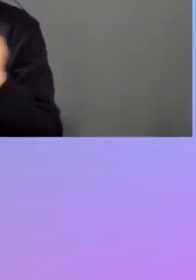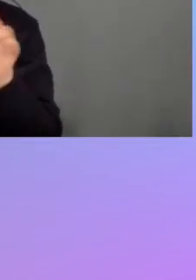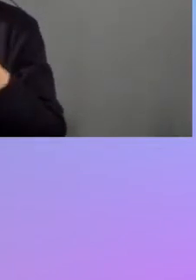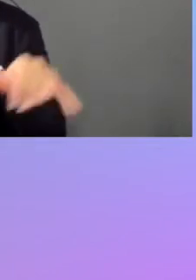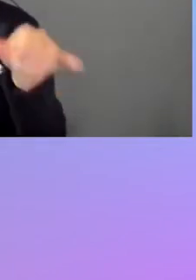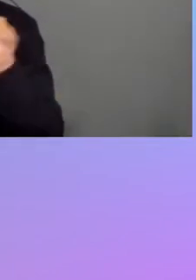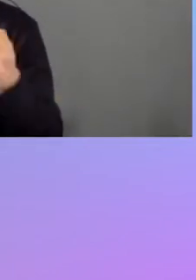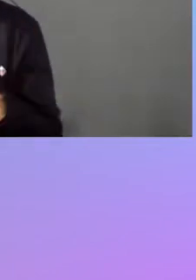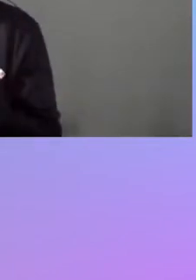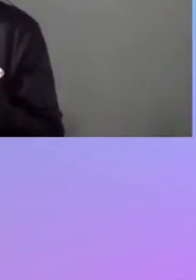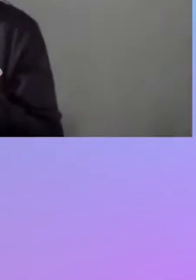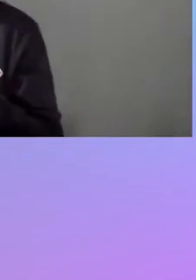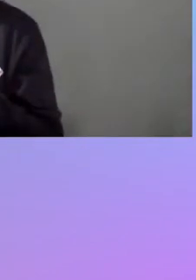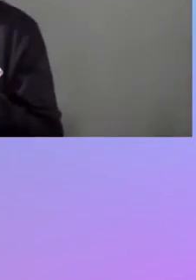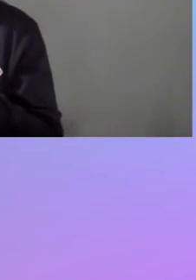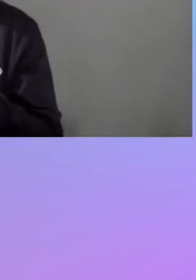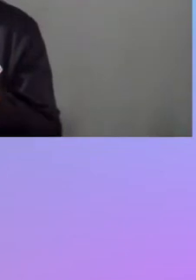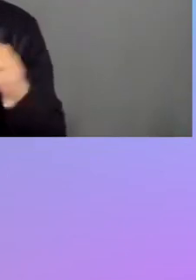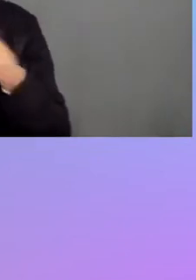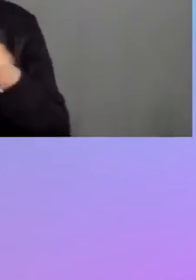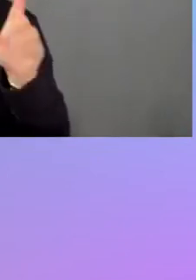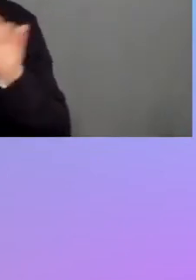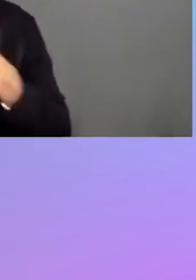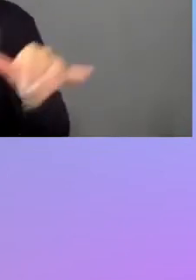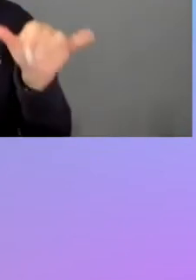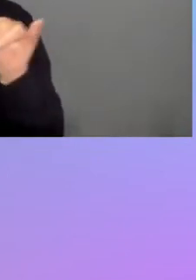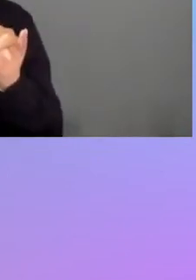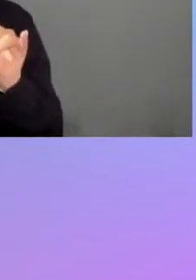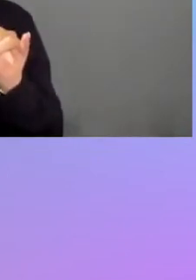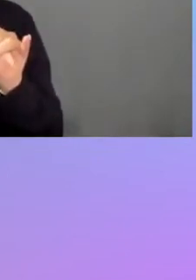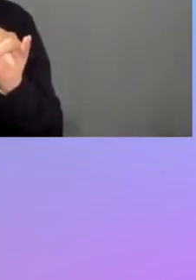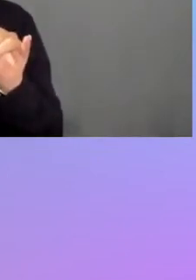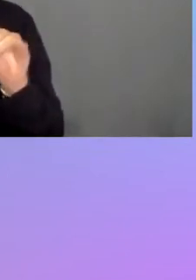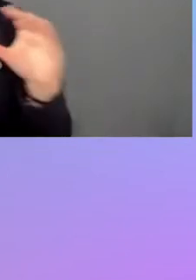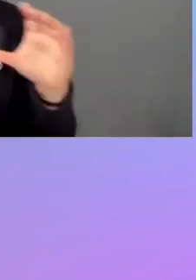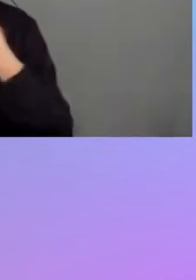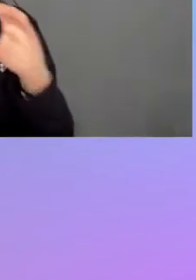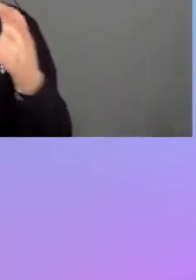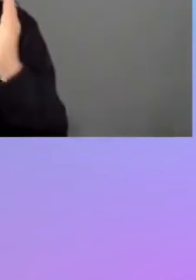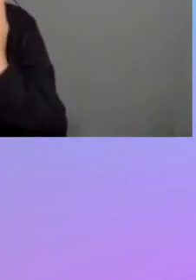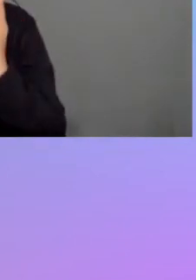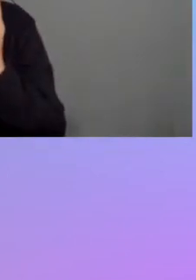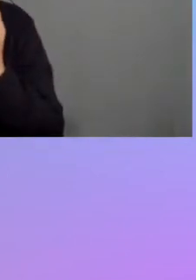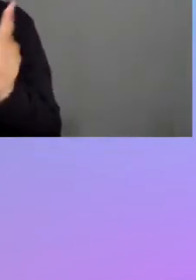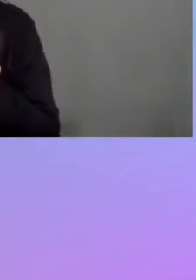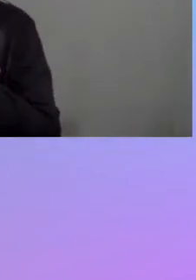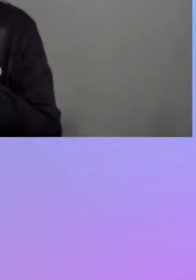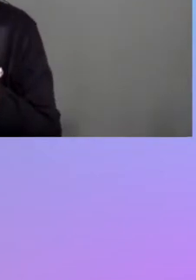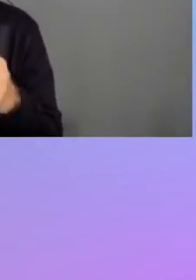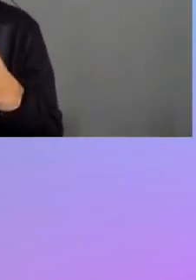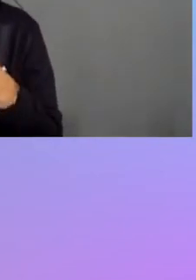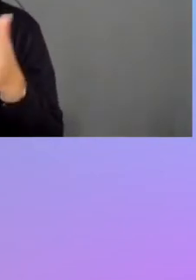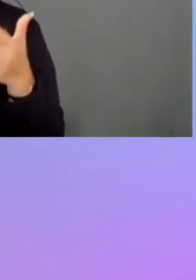accommodation is. It's a appointment state firm that would apply, which is a different standard.